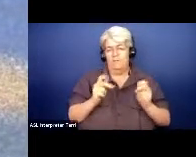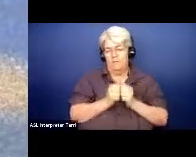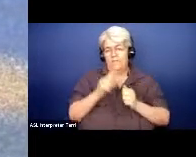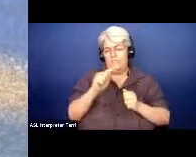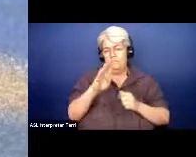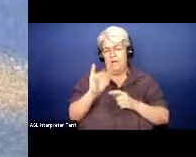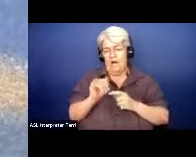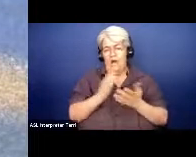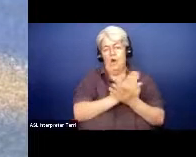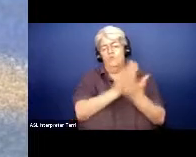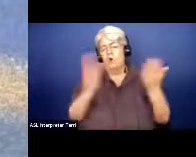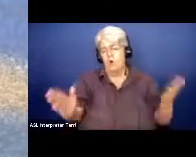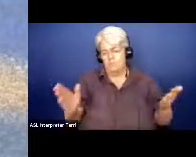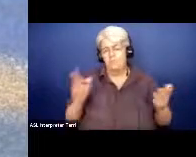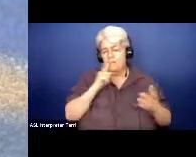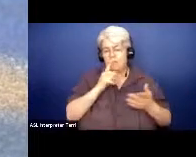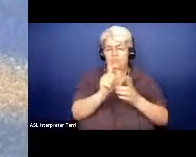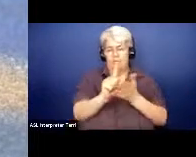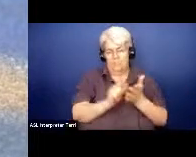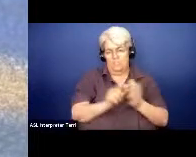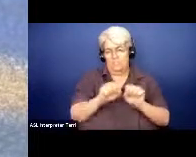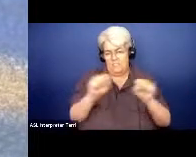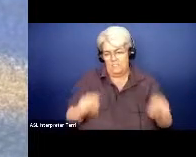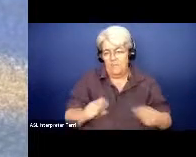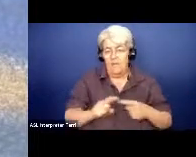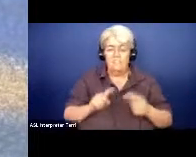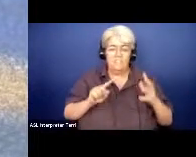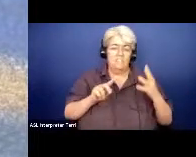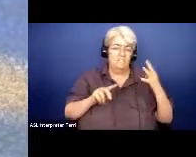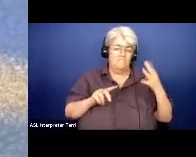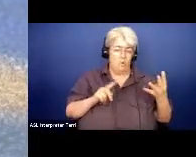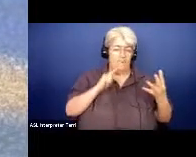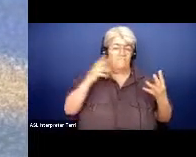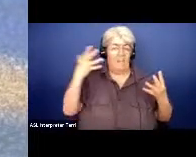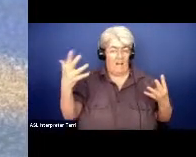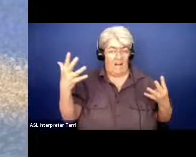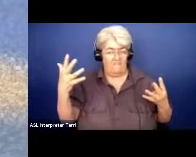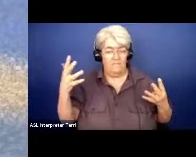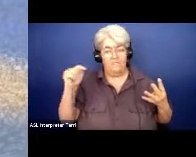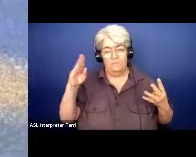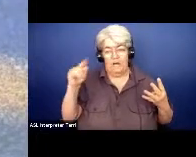This is the fourth of five TBI Tuesday in observance of March being brain injury awareness